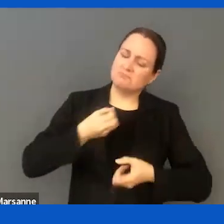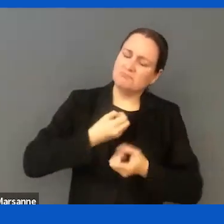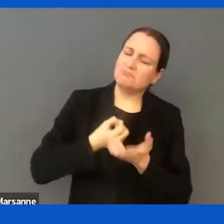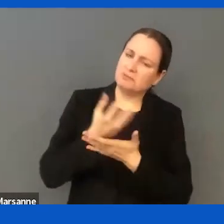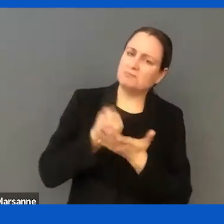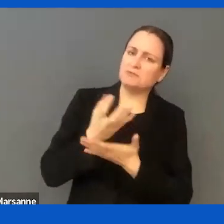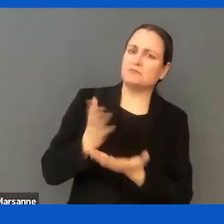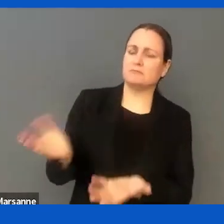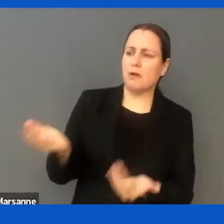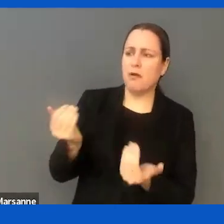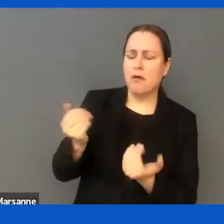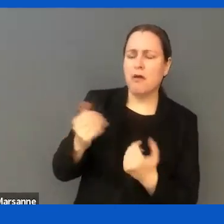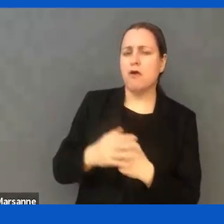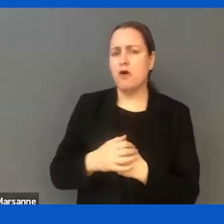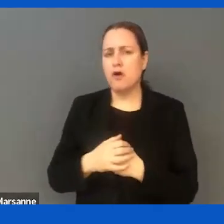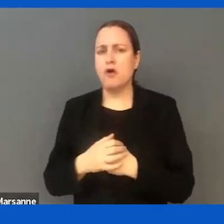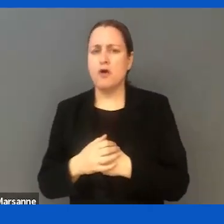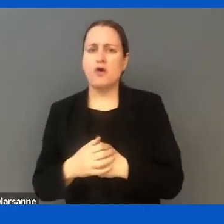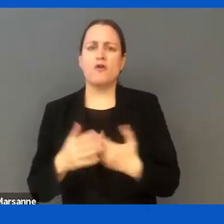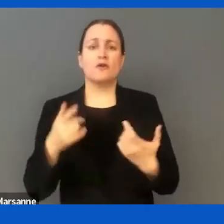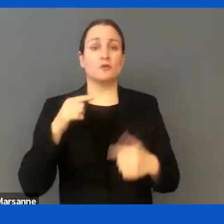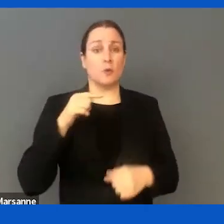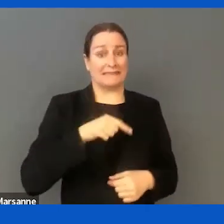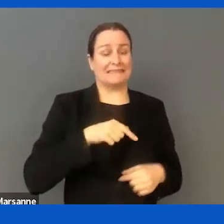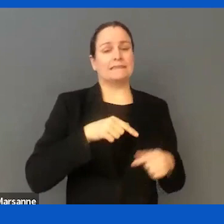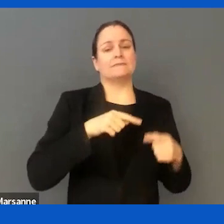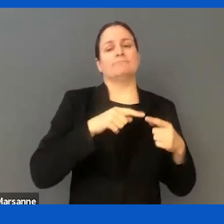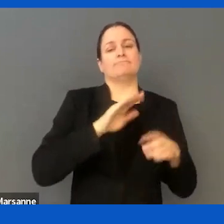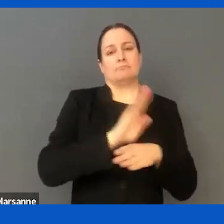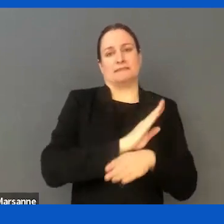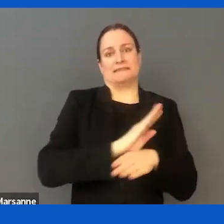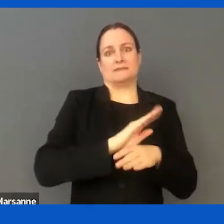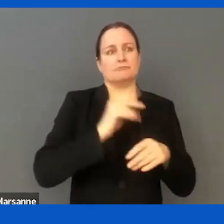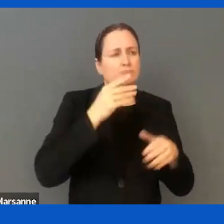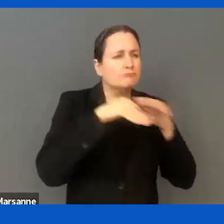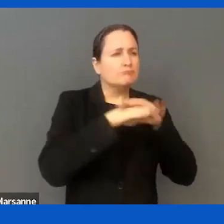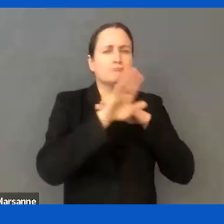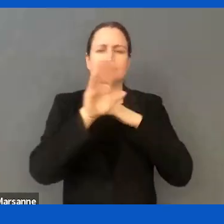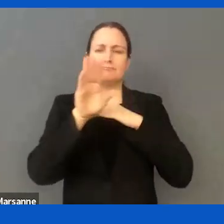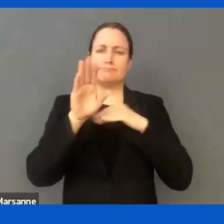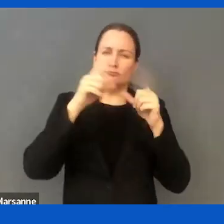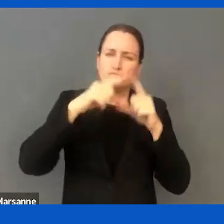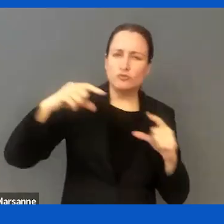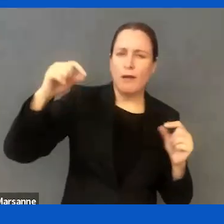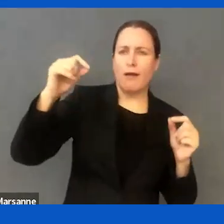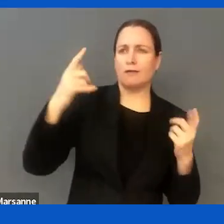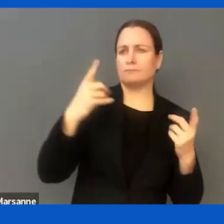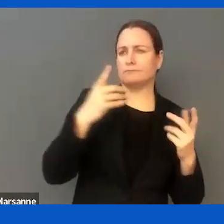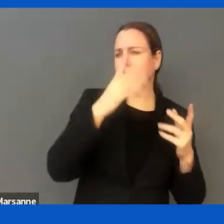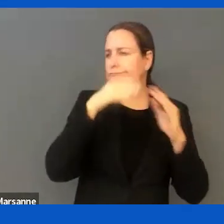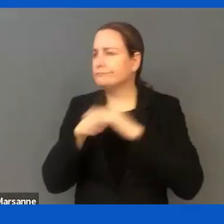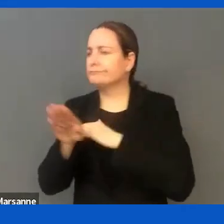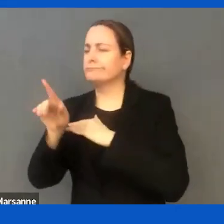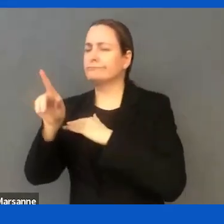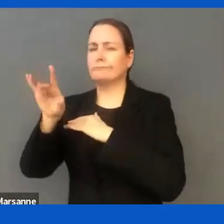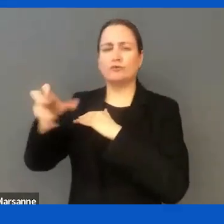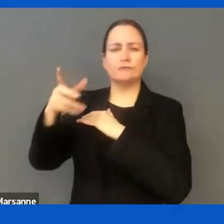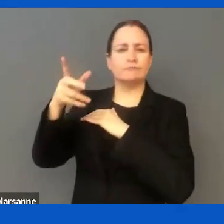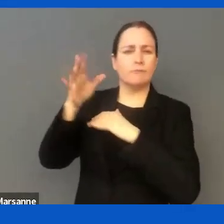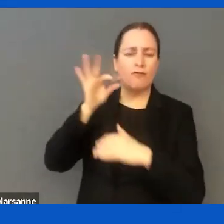do work in Japan as well. They have done a huge amount of user research into what is missing in